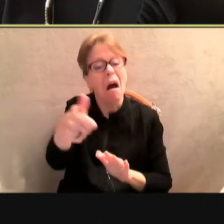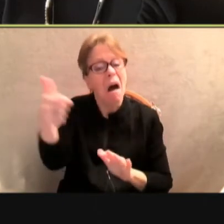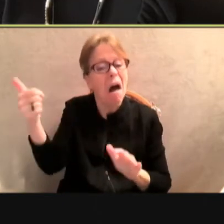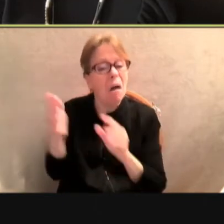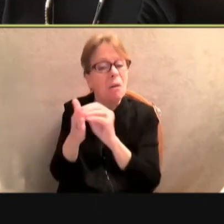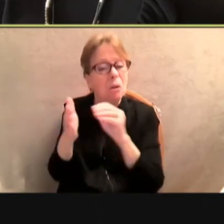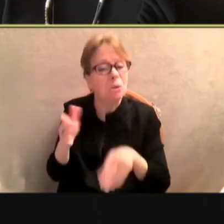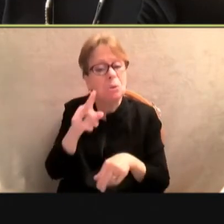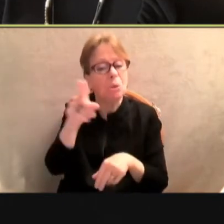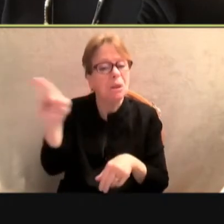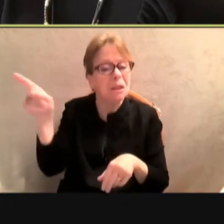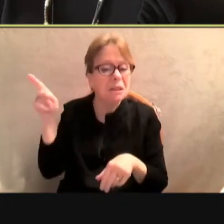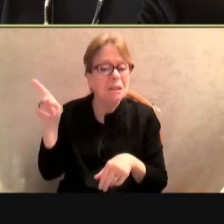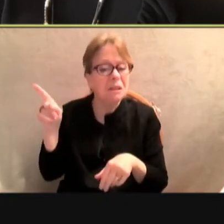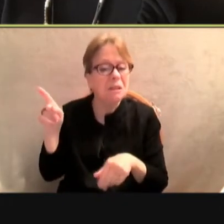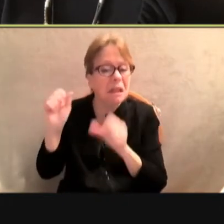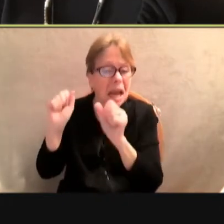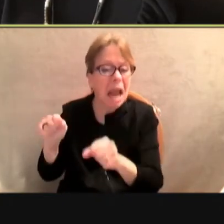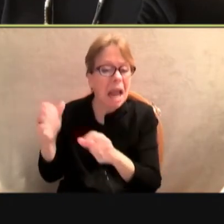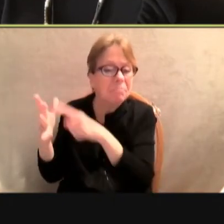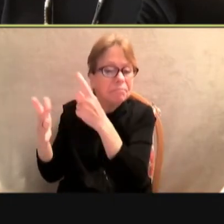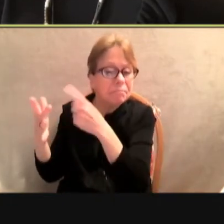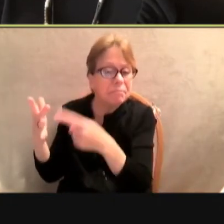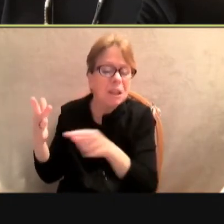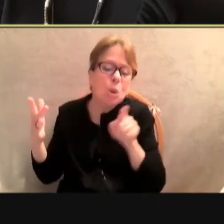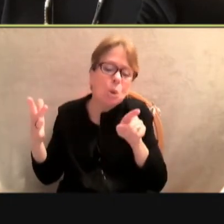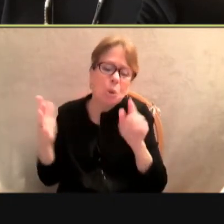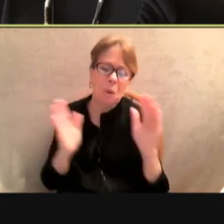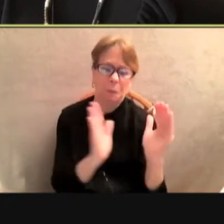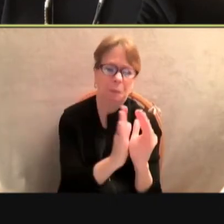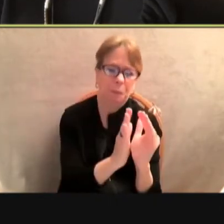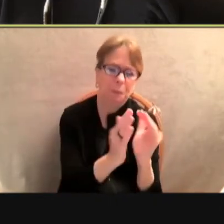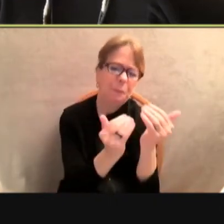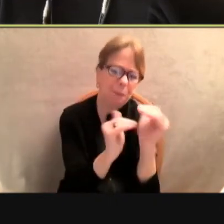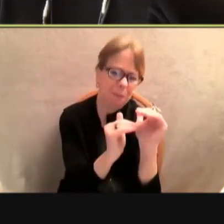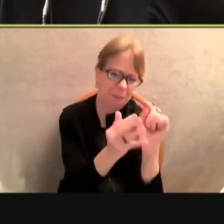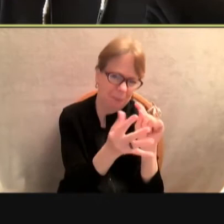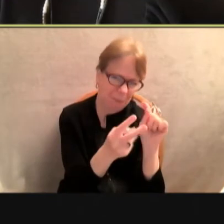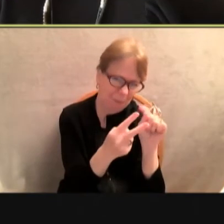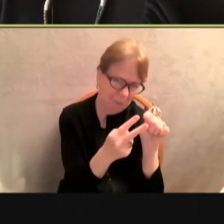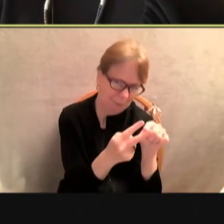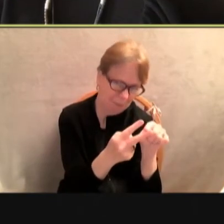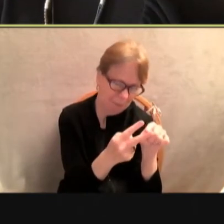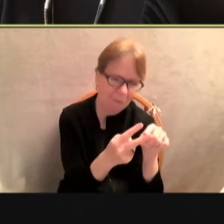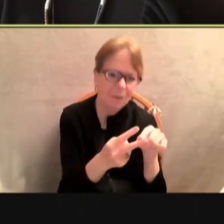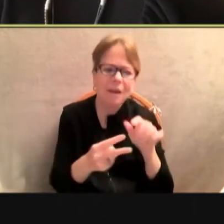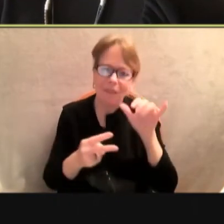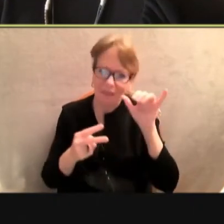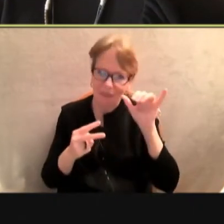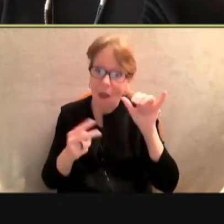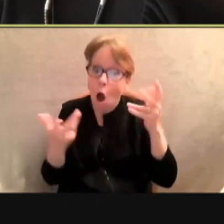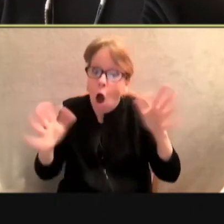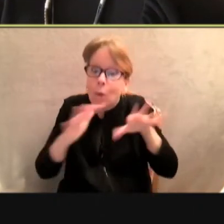discrimination. And with regards to accommodations, I've kind of gotten into this in prior sections